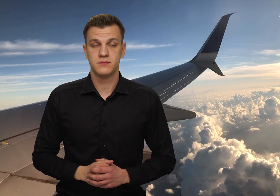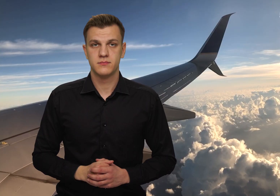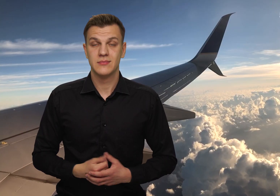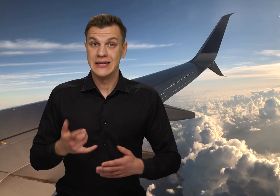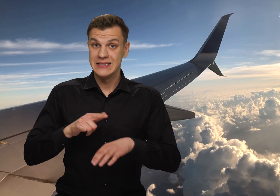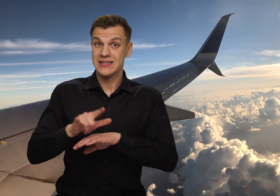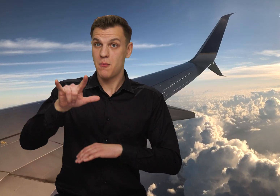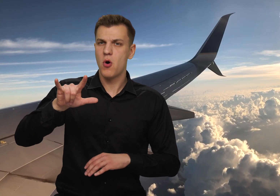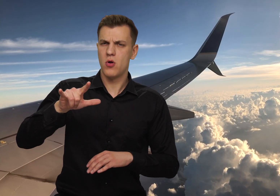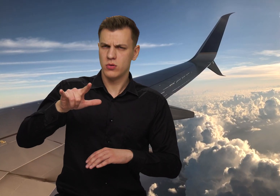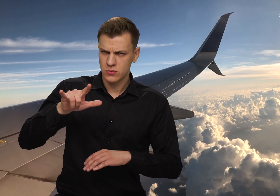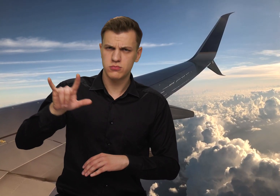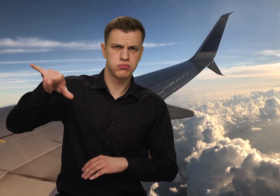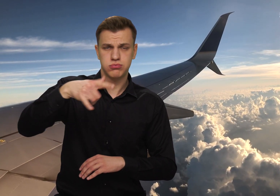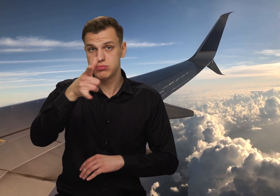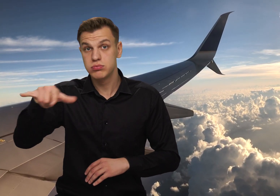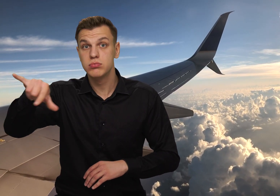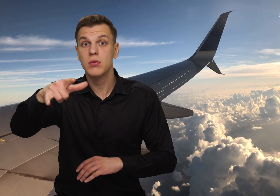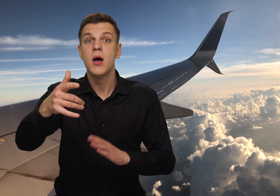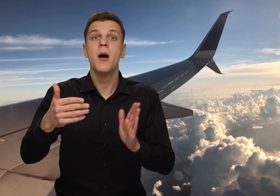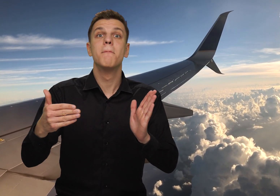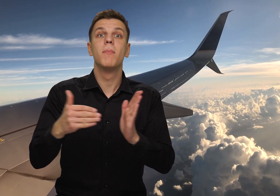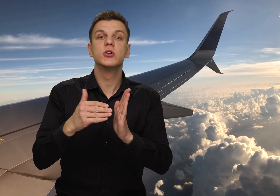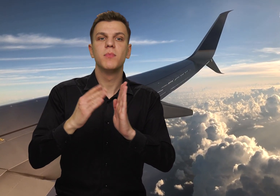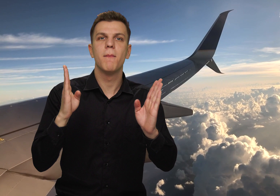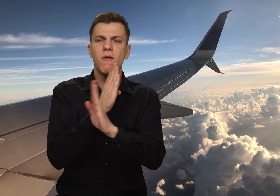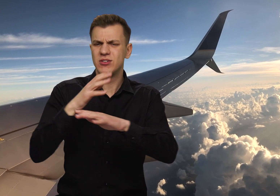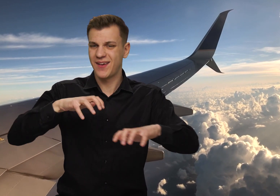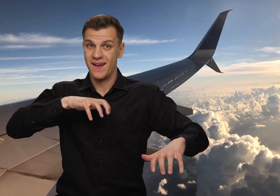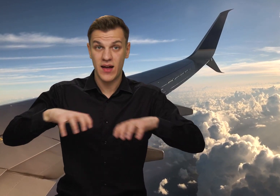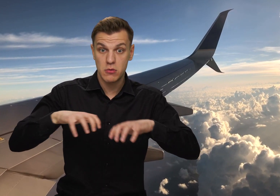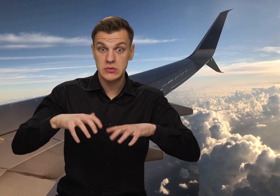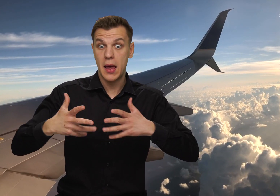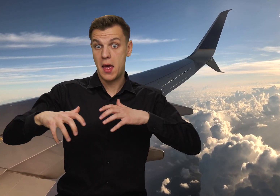An airplane, in order to fly, needs air.